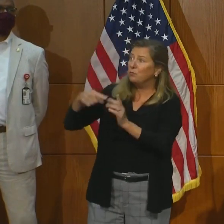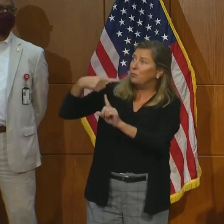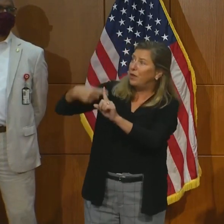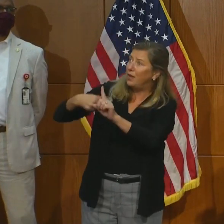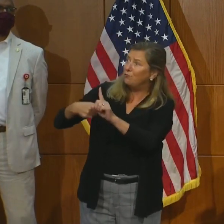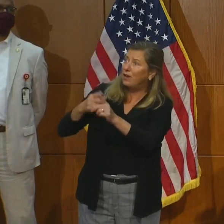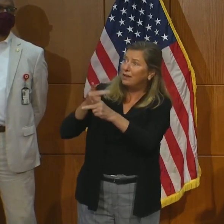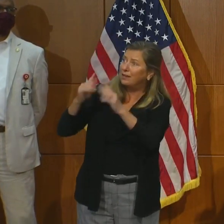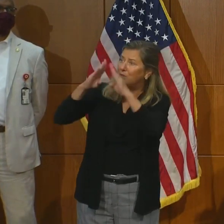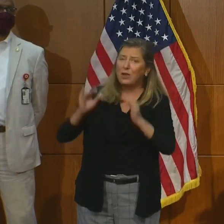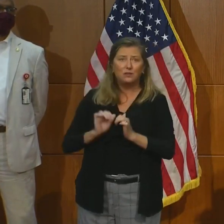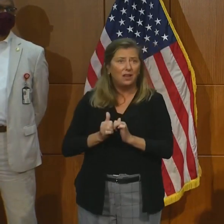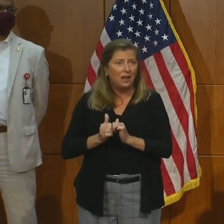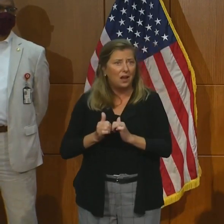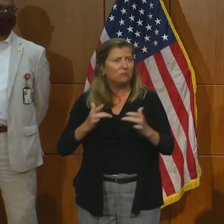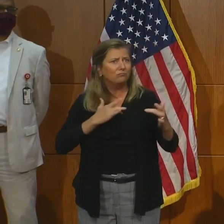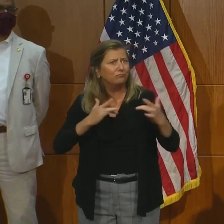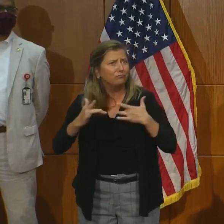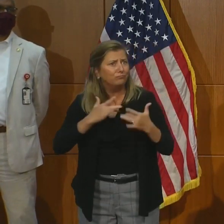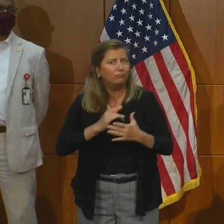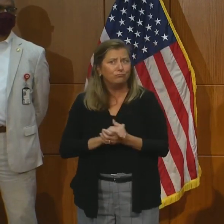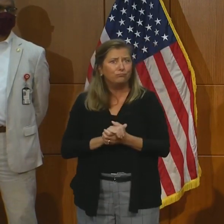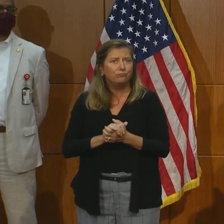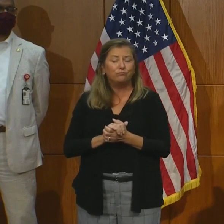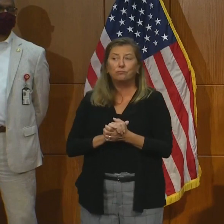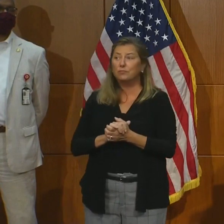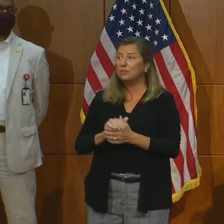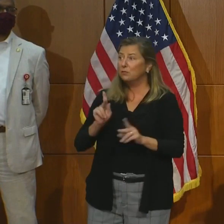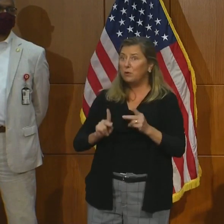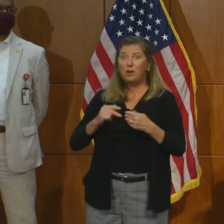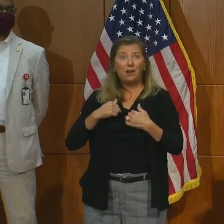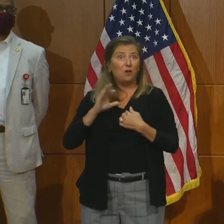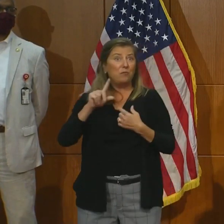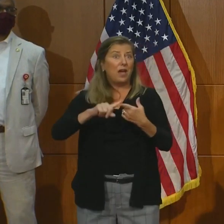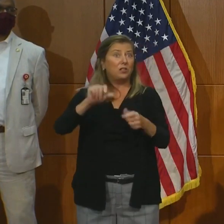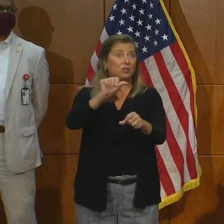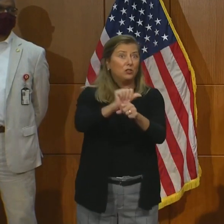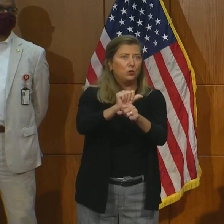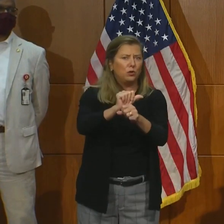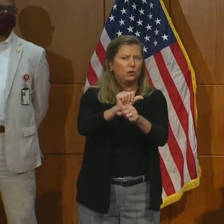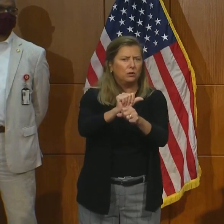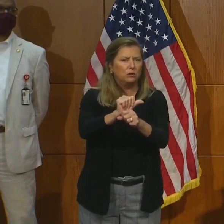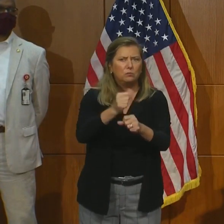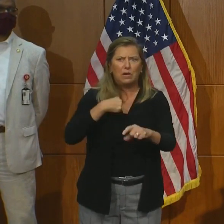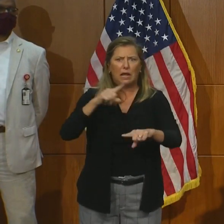OF WORK. WHO ARE HAVING TROUBLE PUTTING FOOD ON THE TABLE ARE KEEPING A ROOF OVER THEIR HEAD.